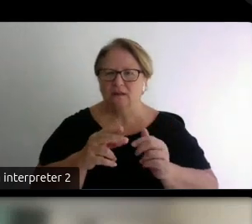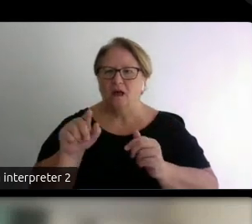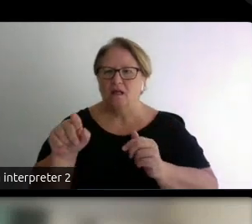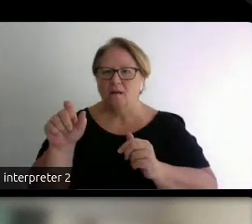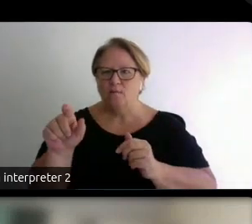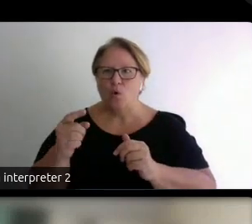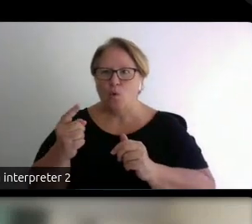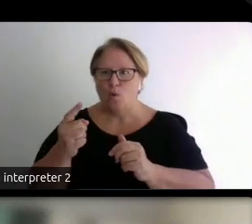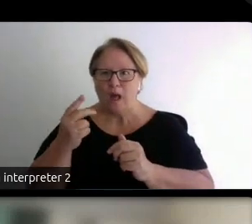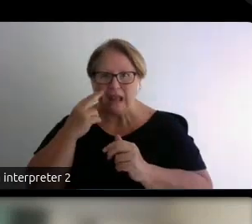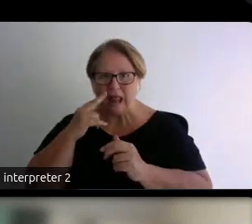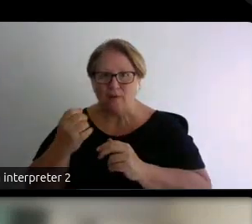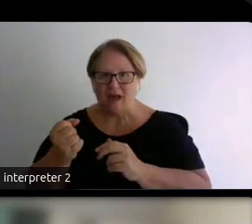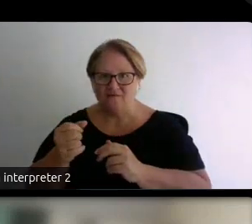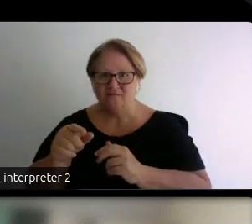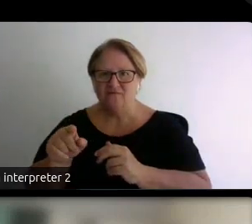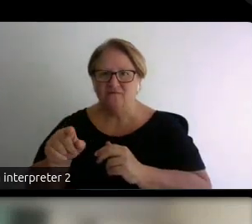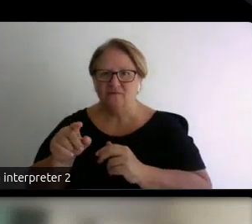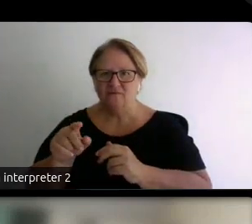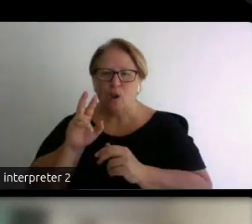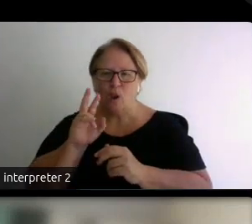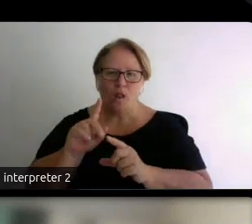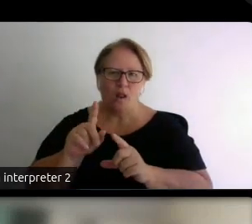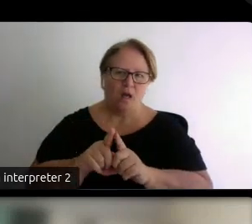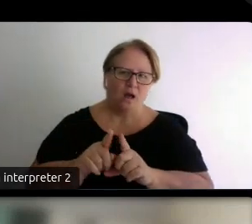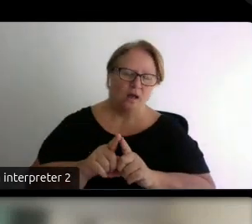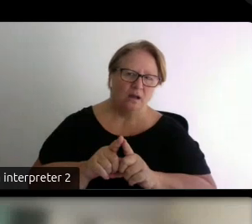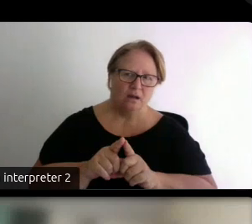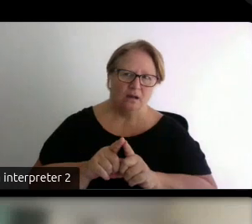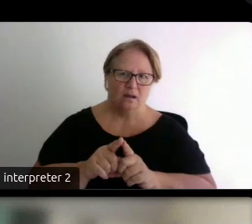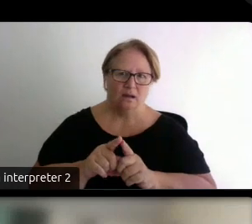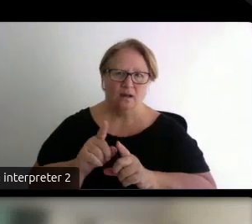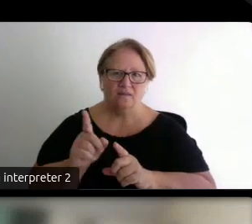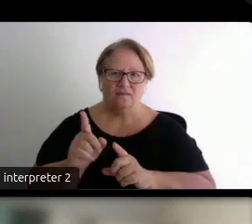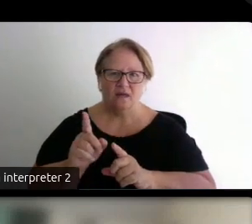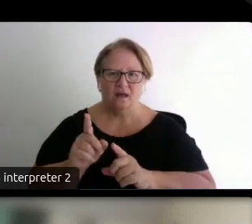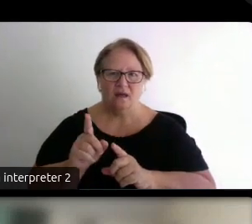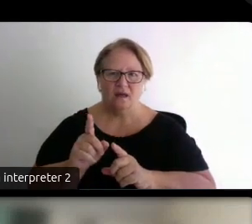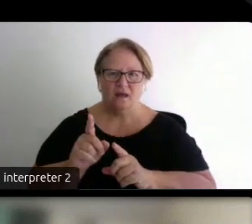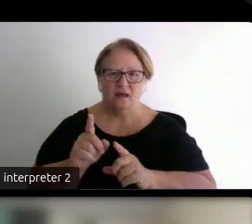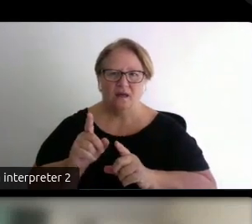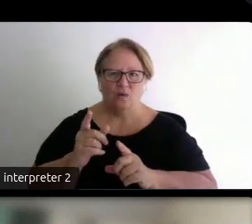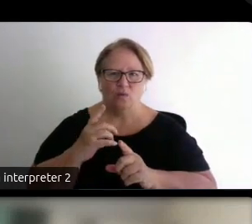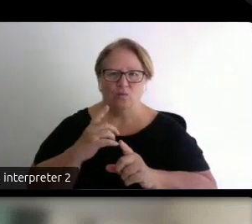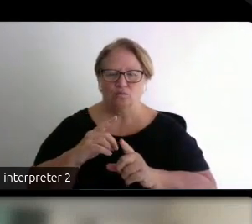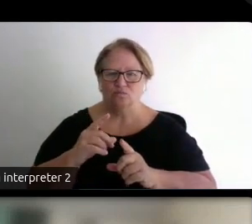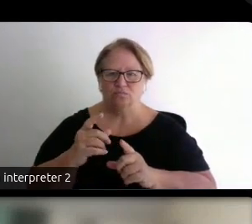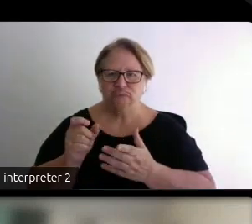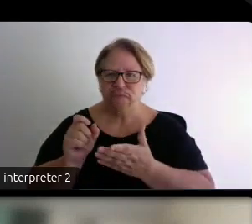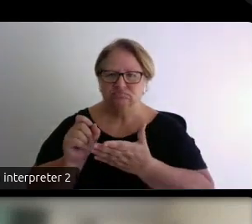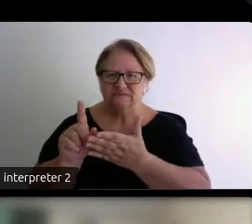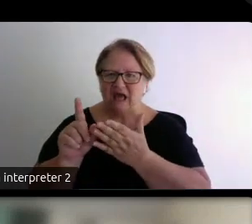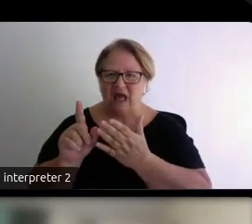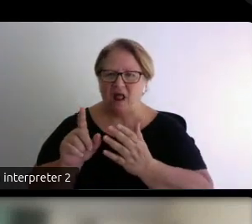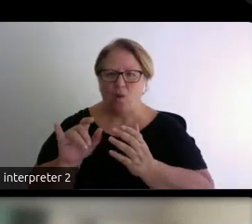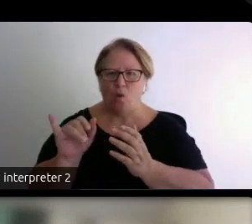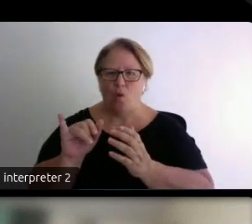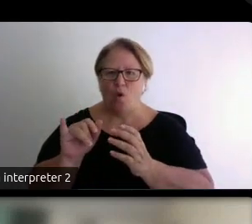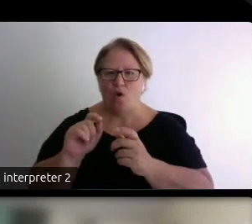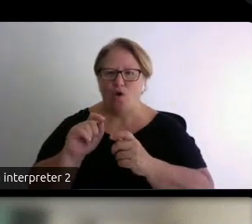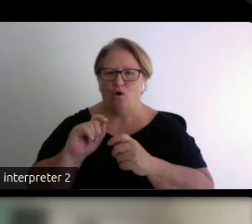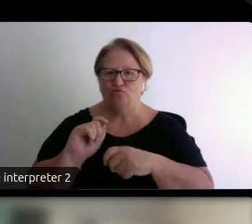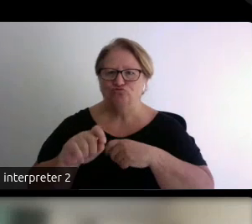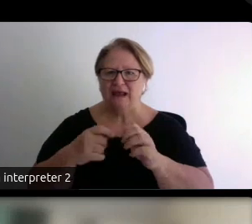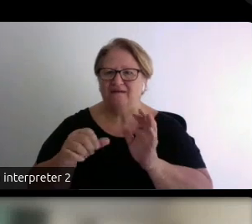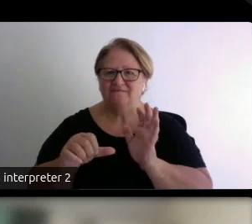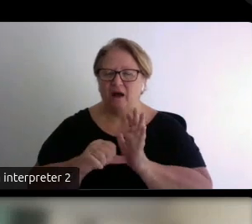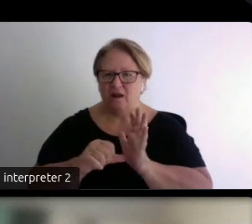um appears to be um seeking to either dispose of sell or refinance the property. um legal aid